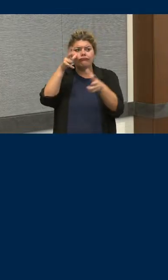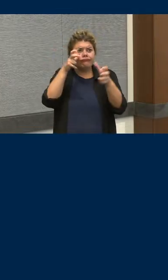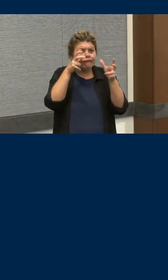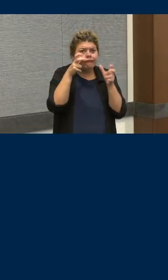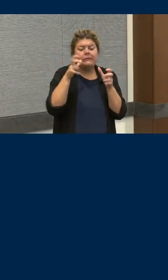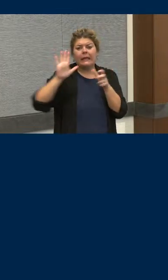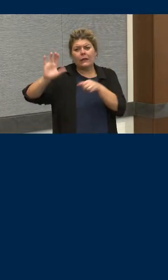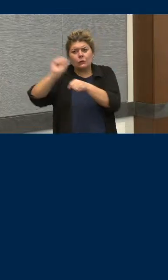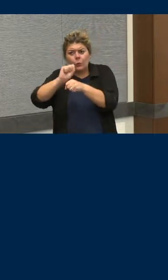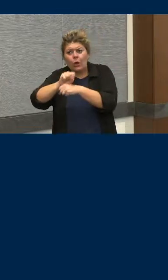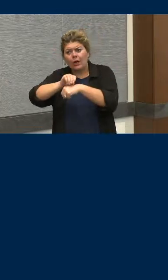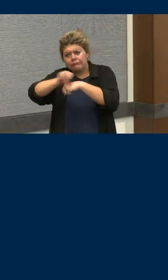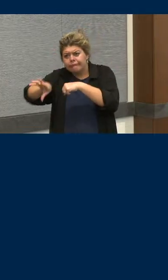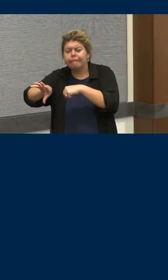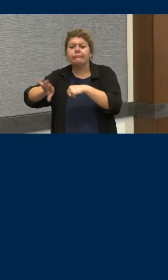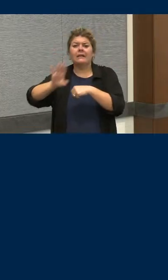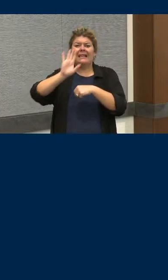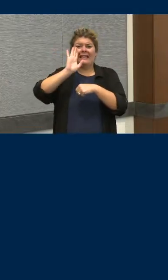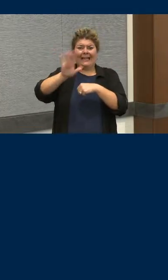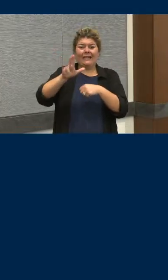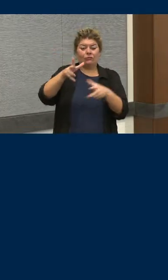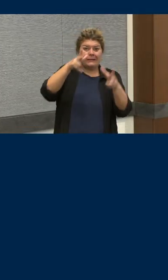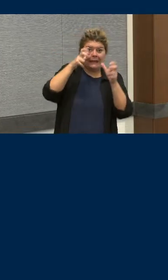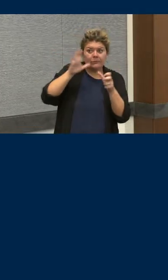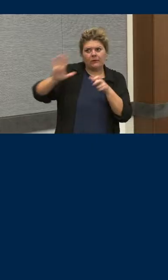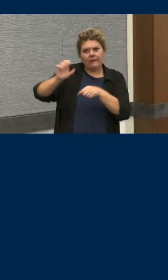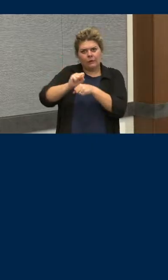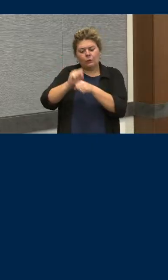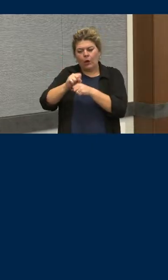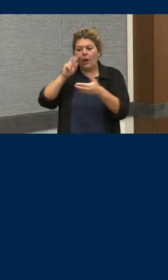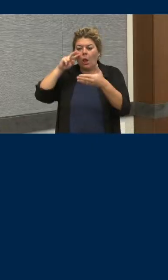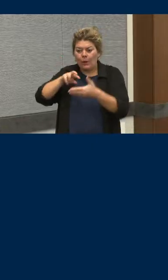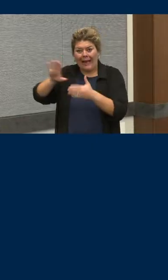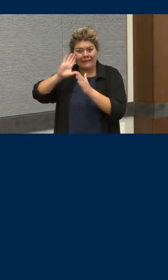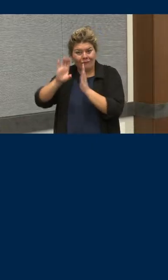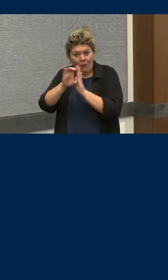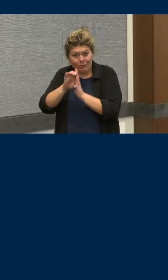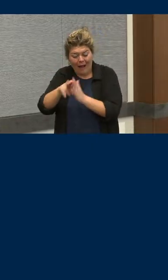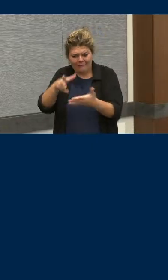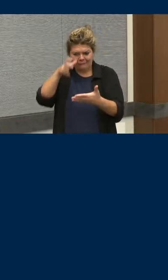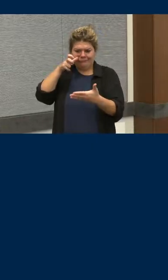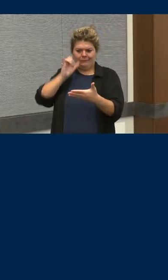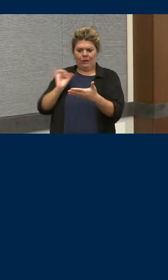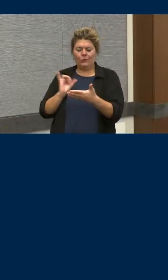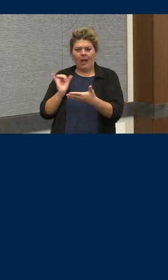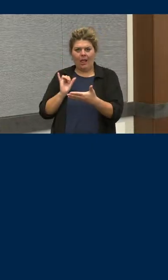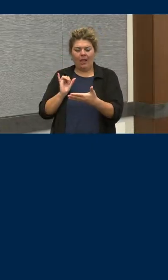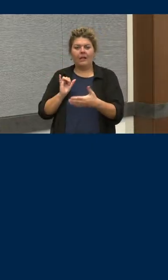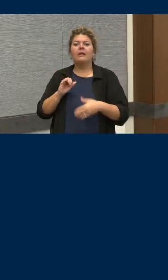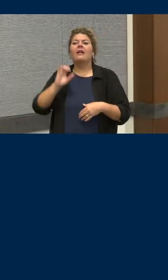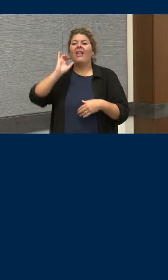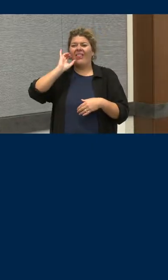reception of his work? A dependent, relative status,